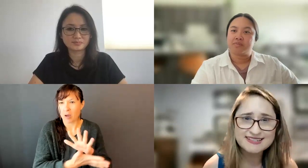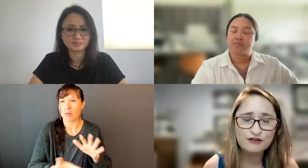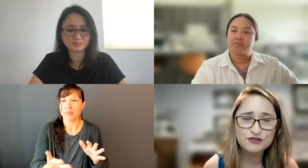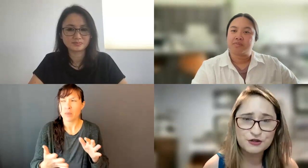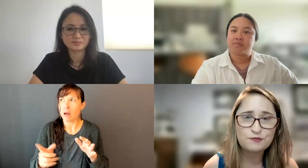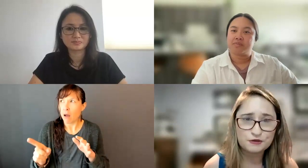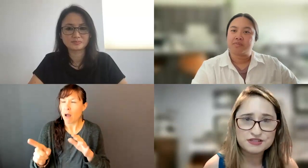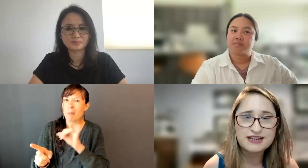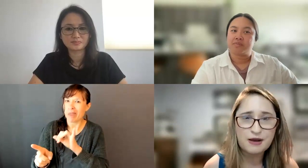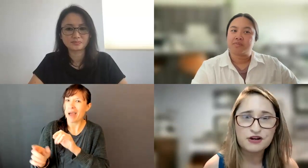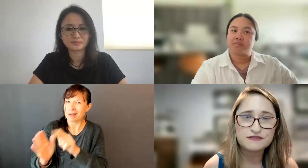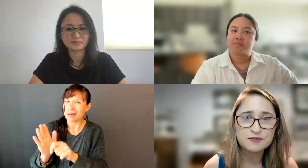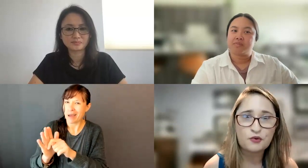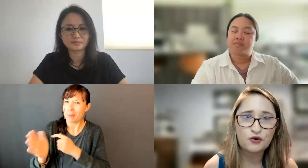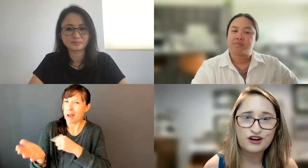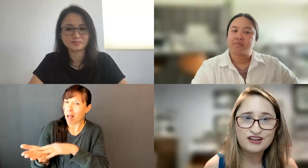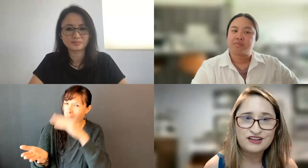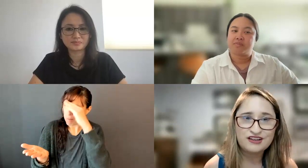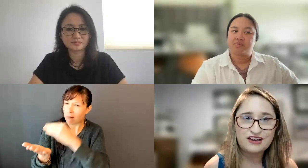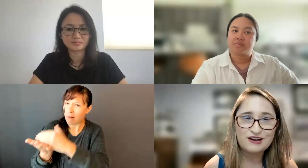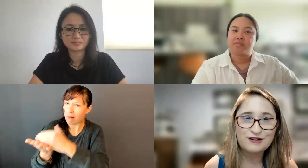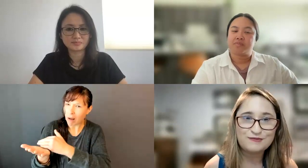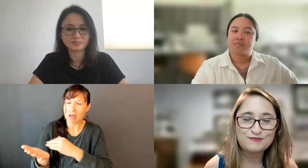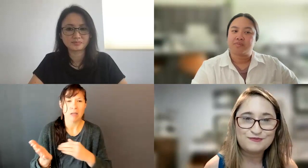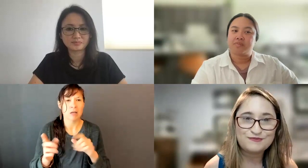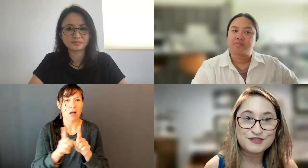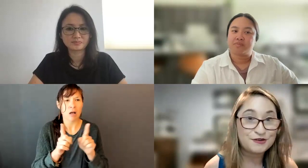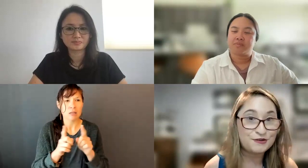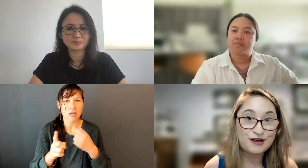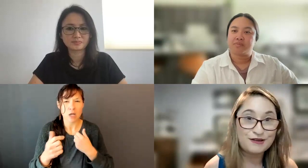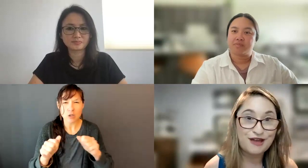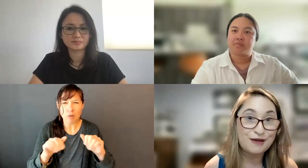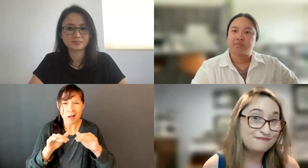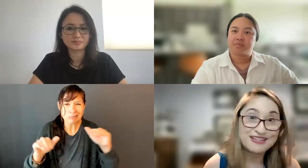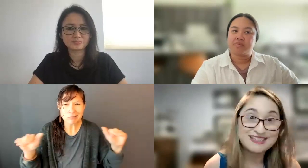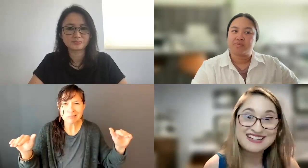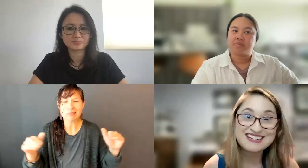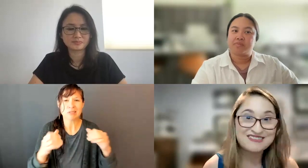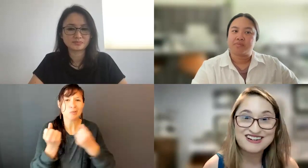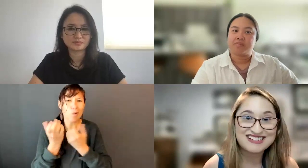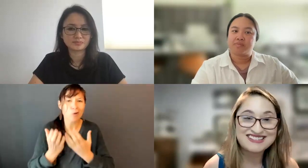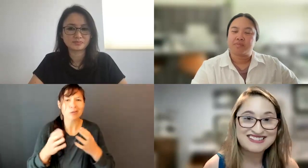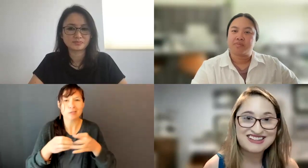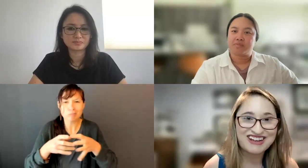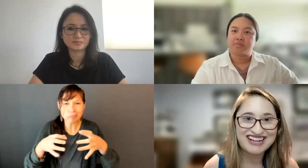and I've also built a network of support, so I'm excited to see where it's going.